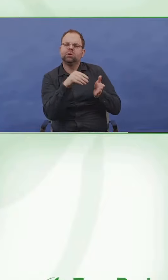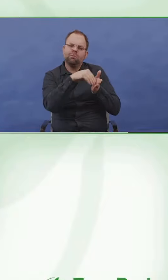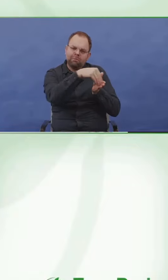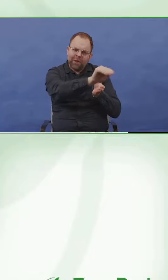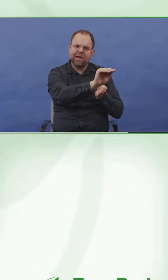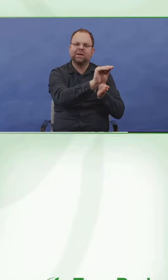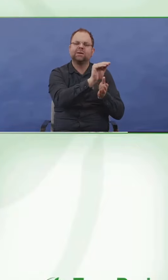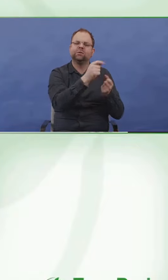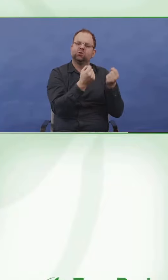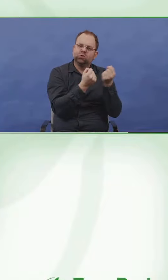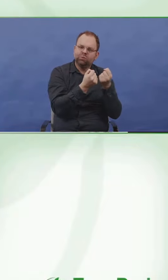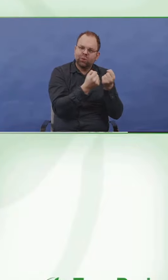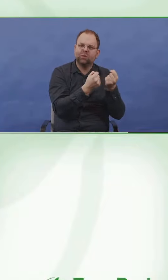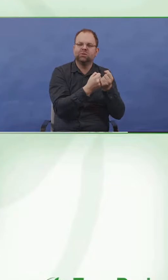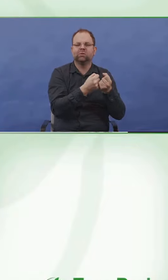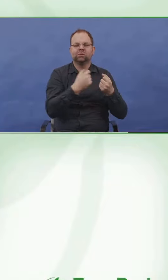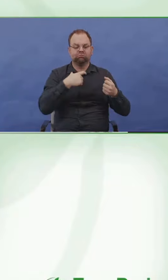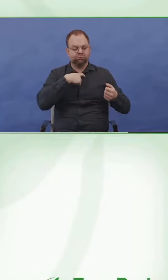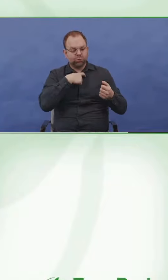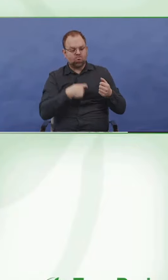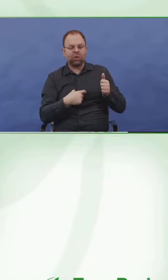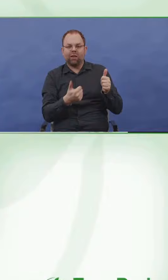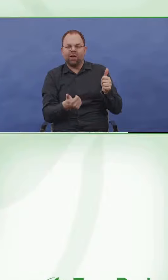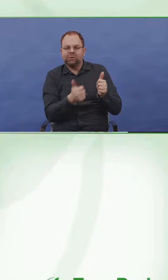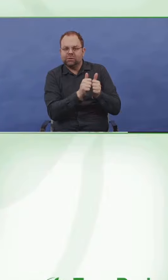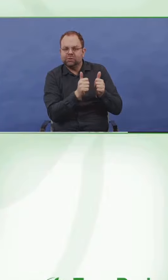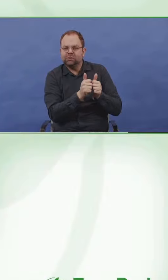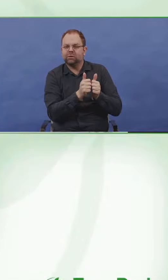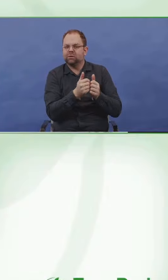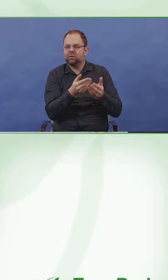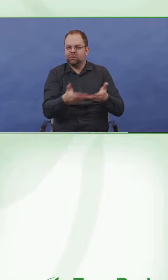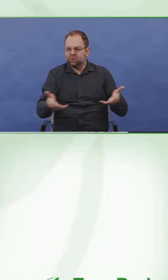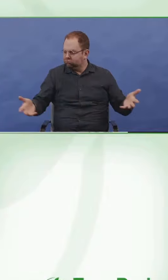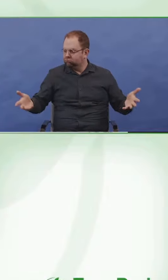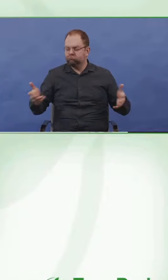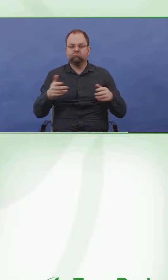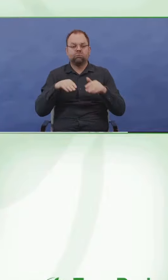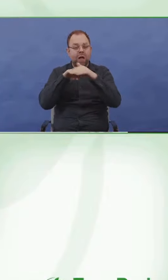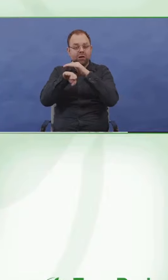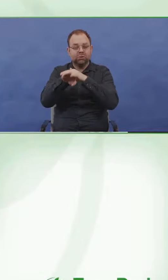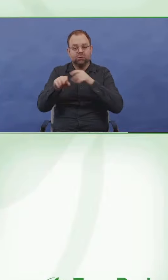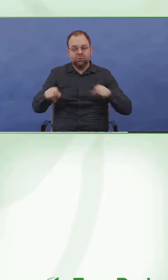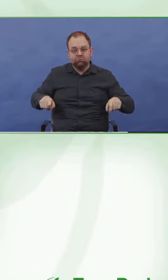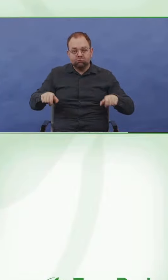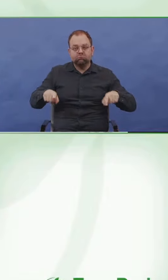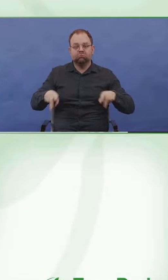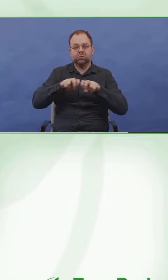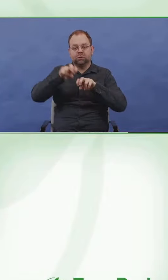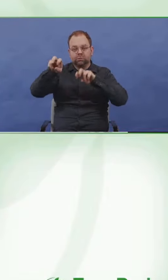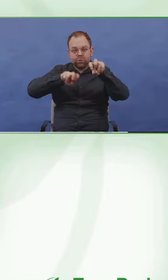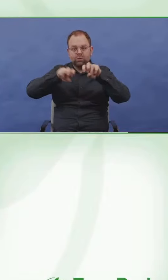distribution of support in countries and human rights and persons with disabilities as well as women.